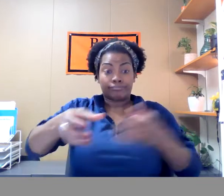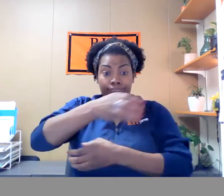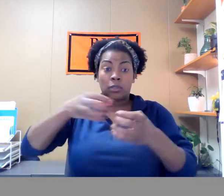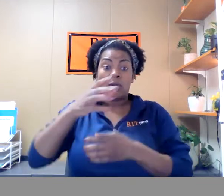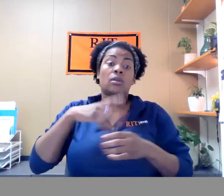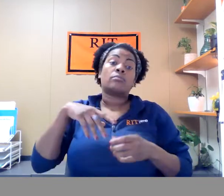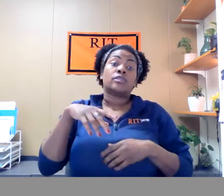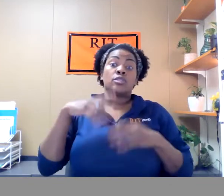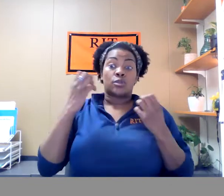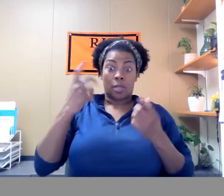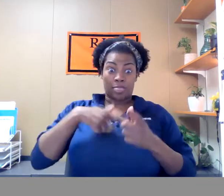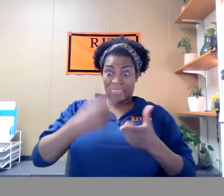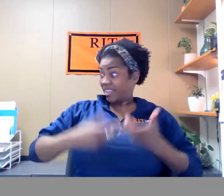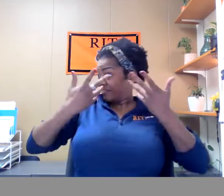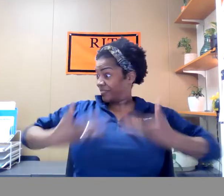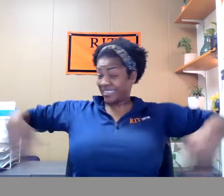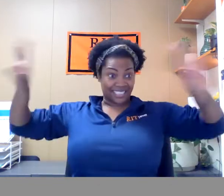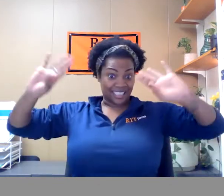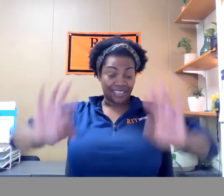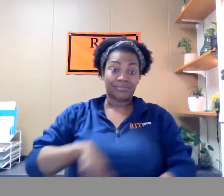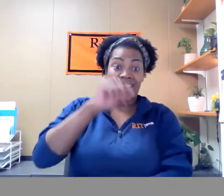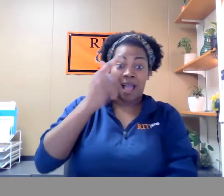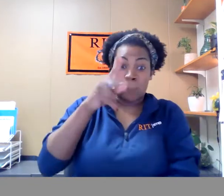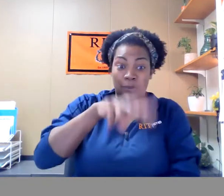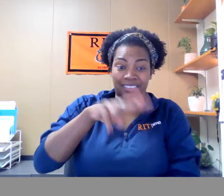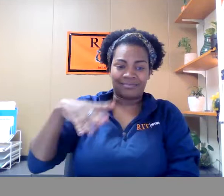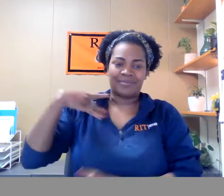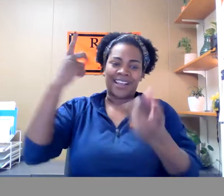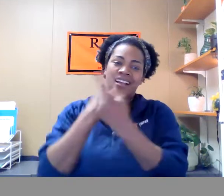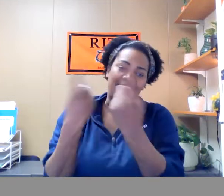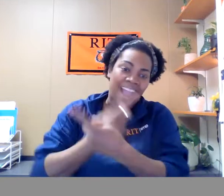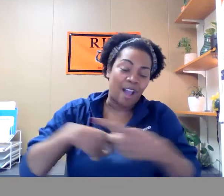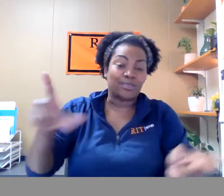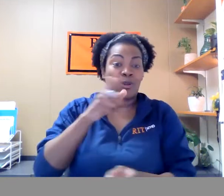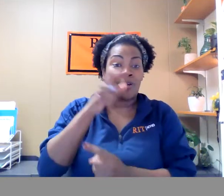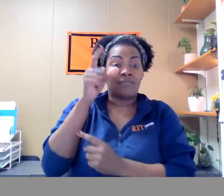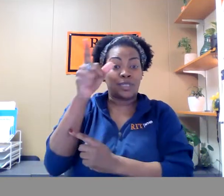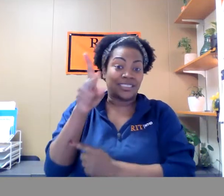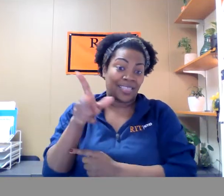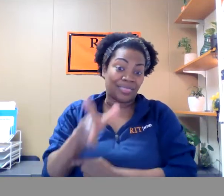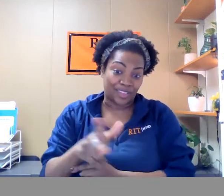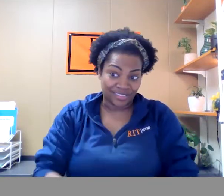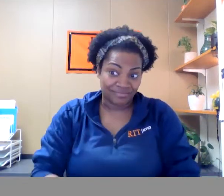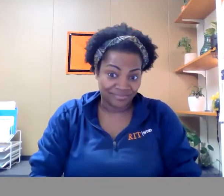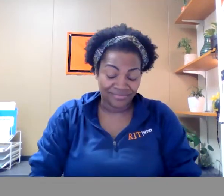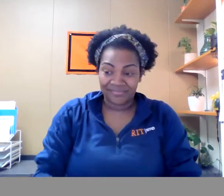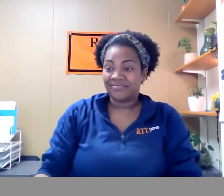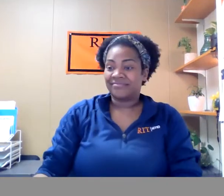are going to get that feedback. And then, when all's said and done, April 15th, they'll announce the presentations on Zoom